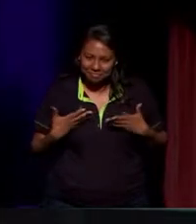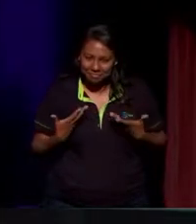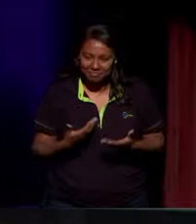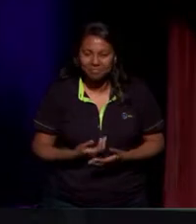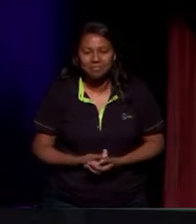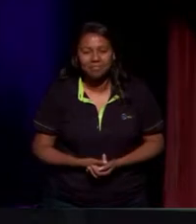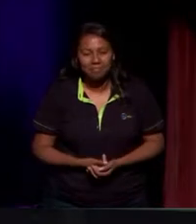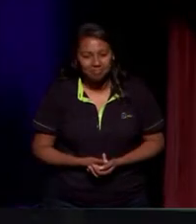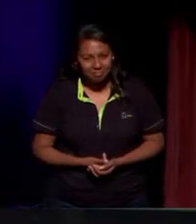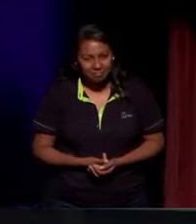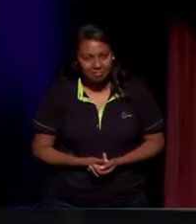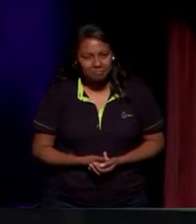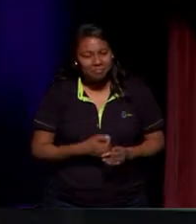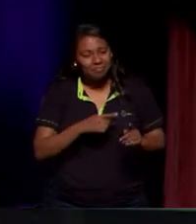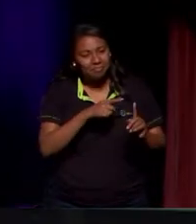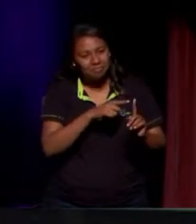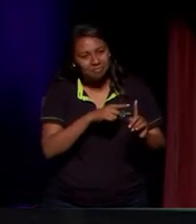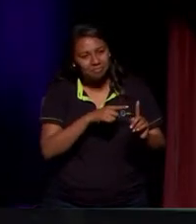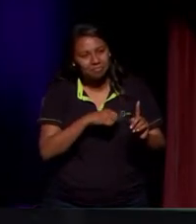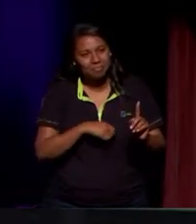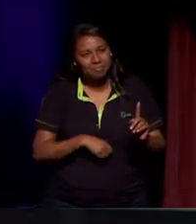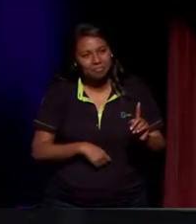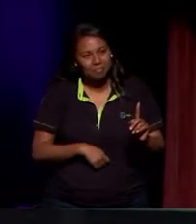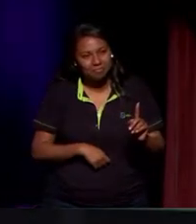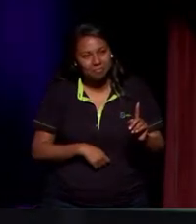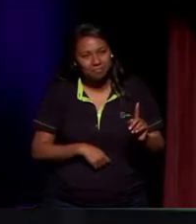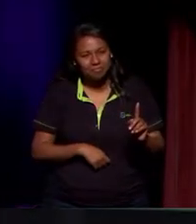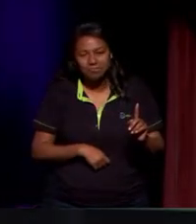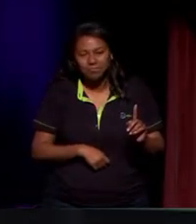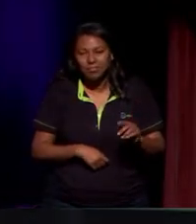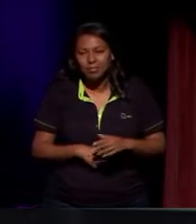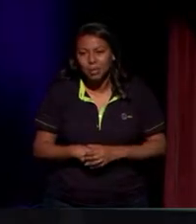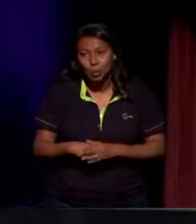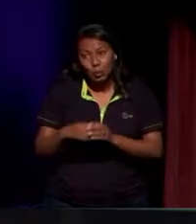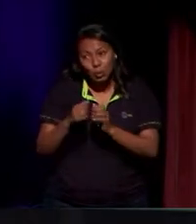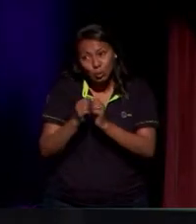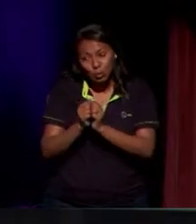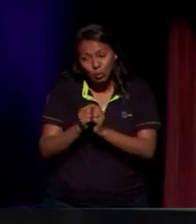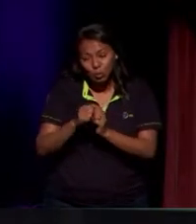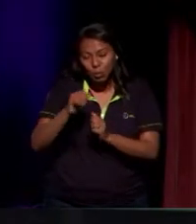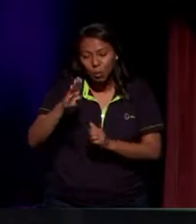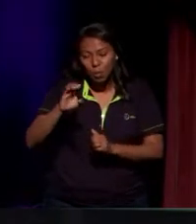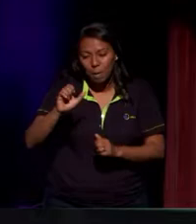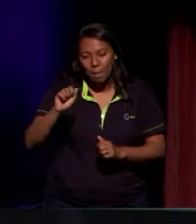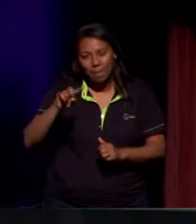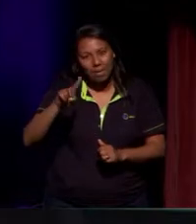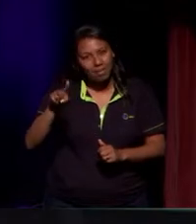She along with Beatriz Nascimento, I think it gives a good broth.